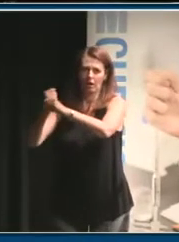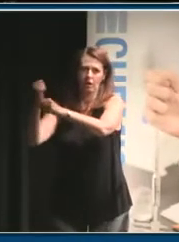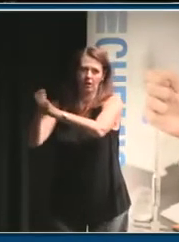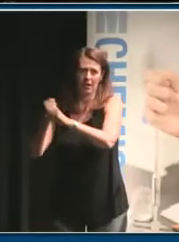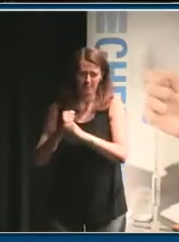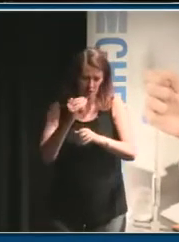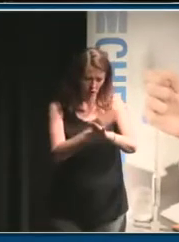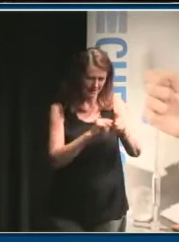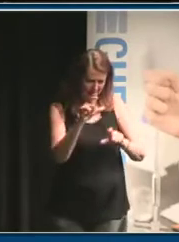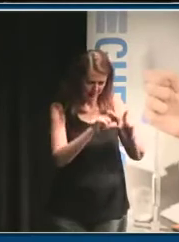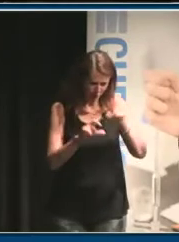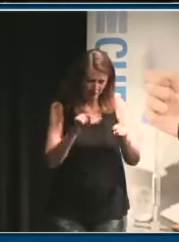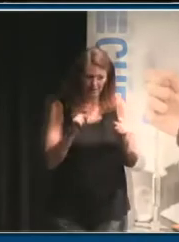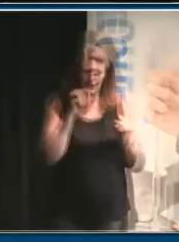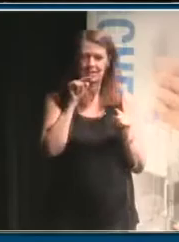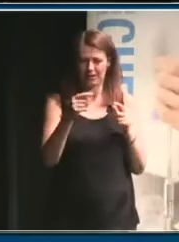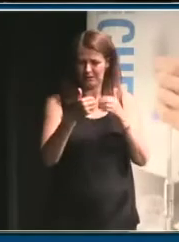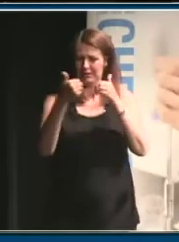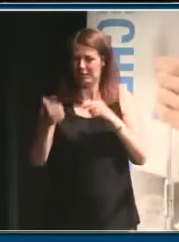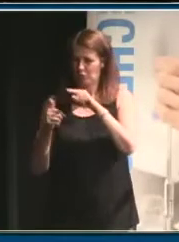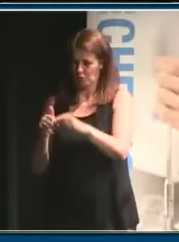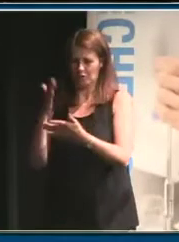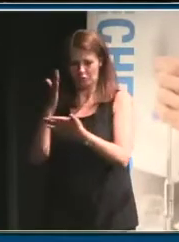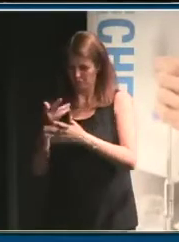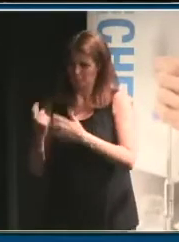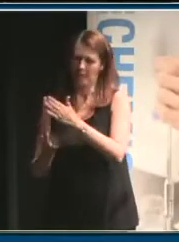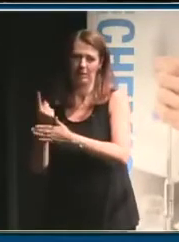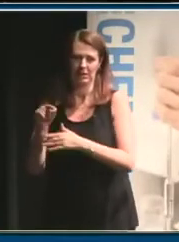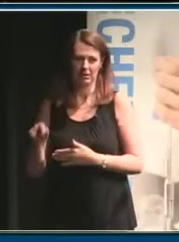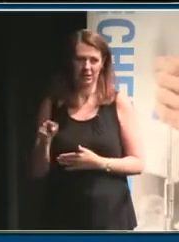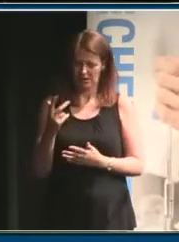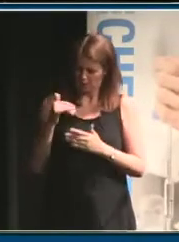piece that is agnostic to the actual application and just looks at the building blocks before,